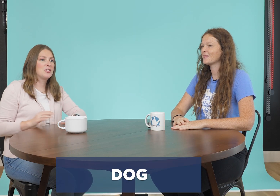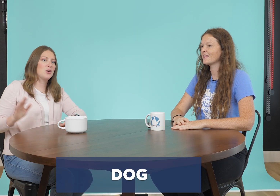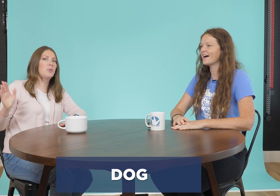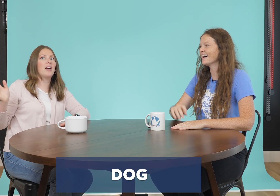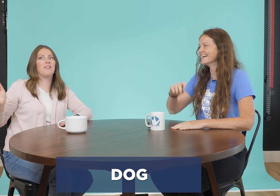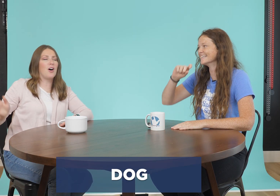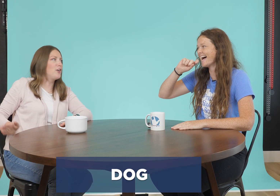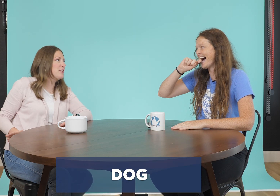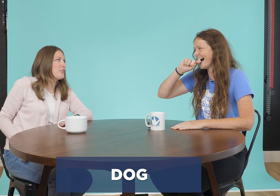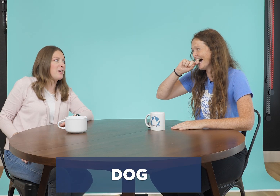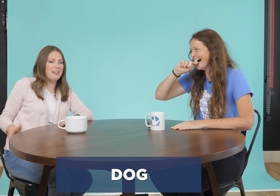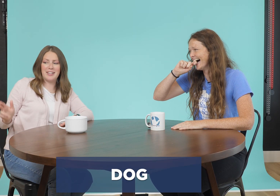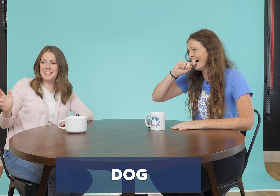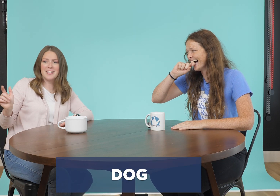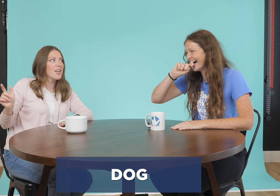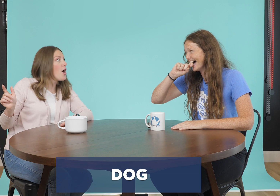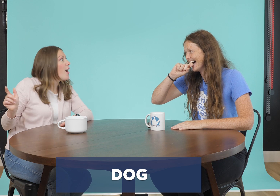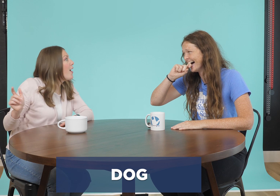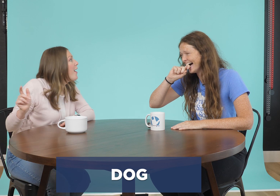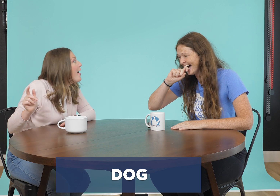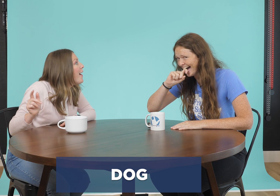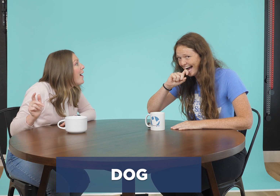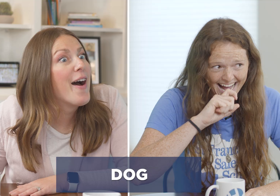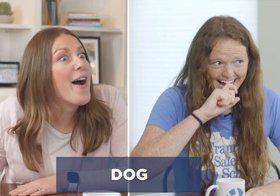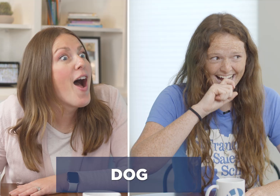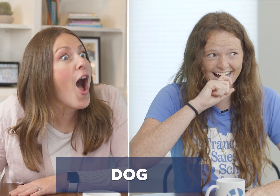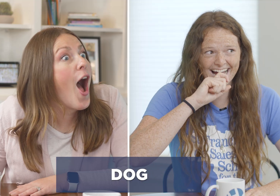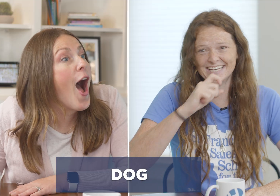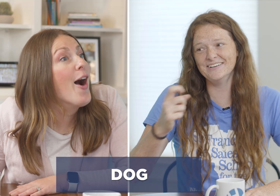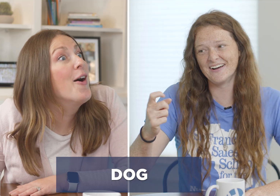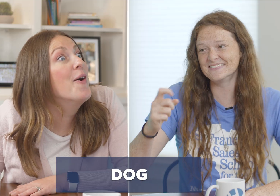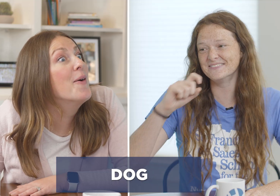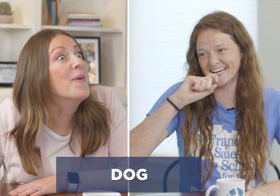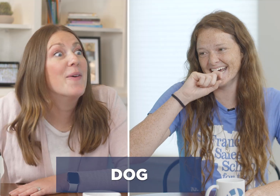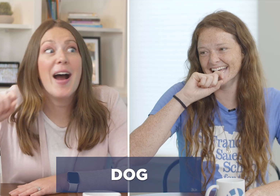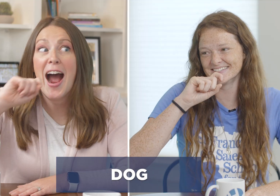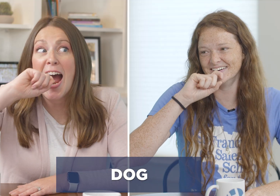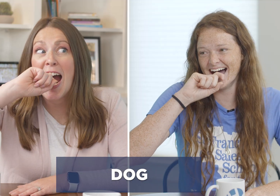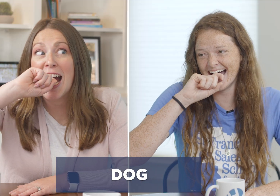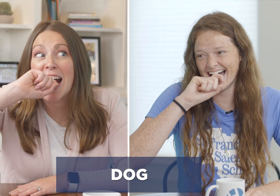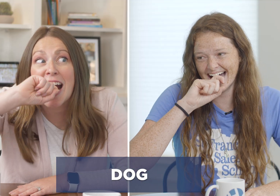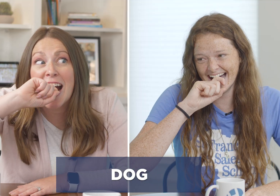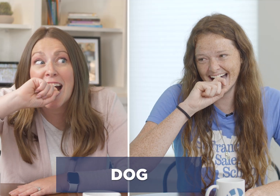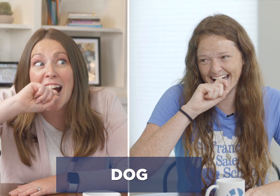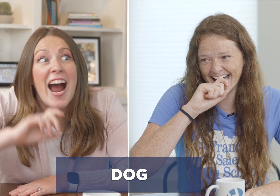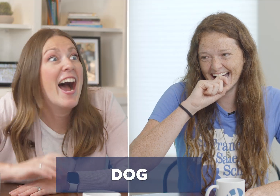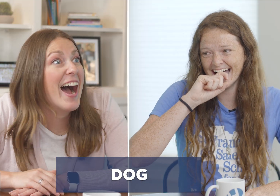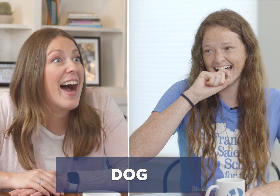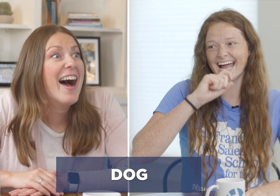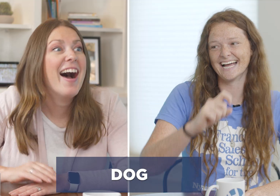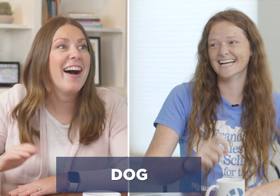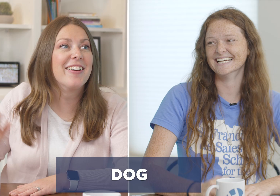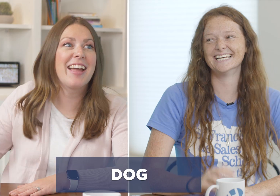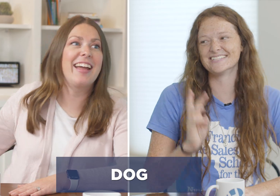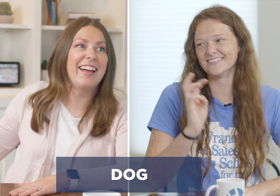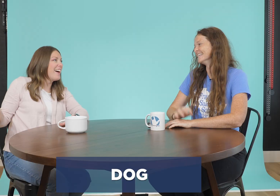So we have all different variations. You have to bite it so. Yeah. Okay.